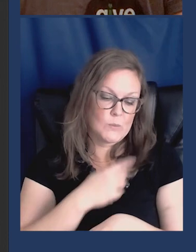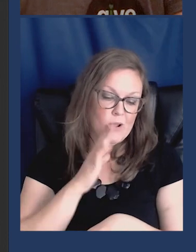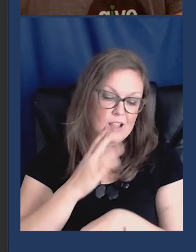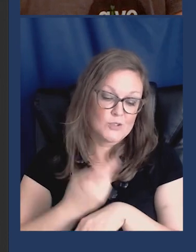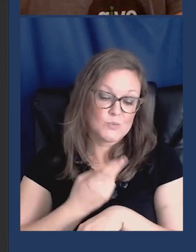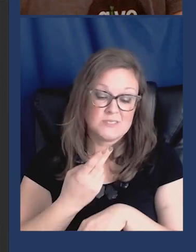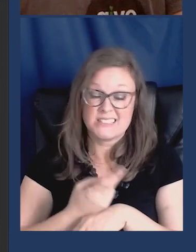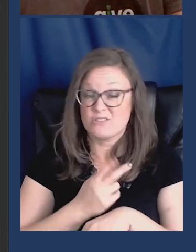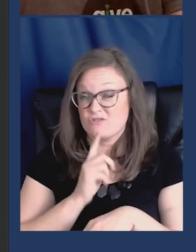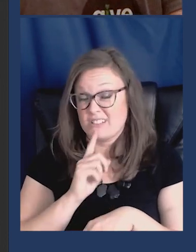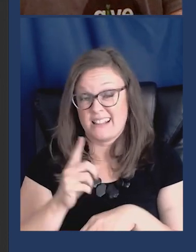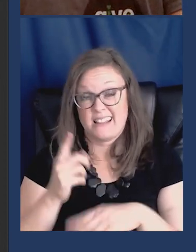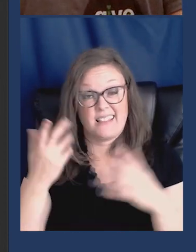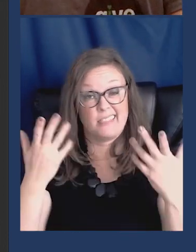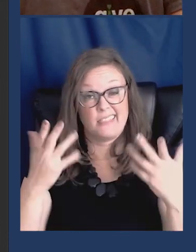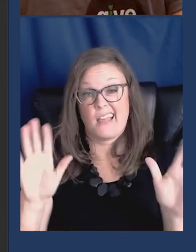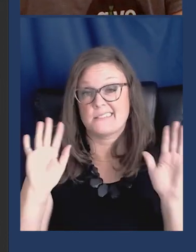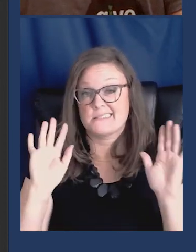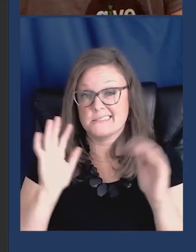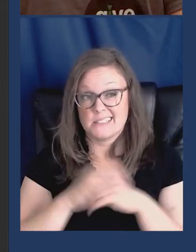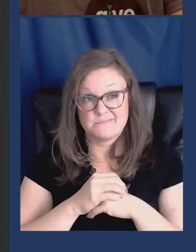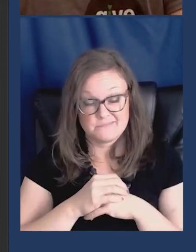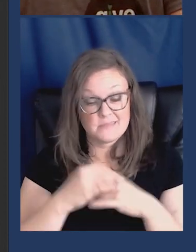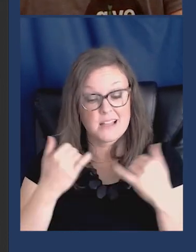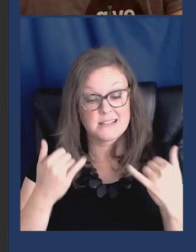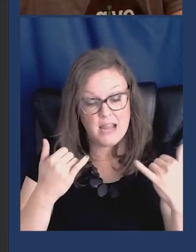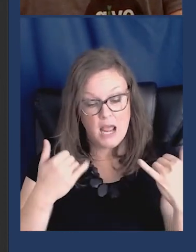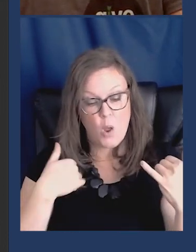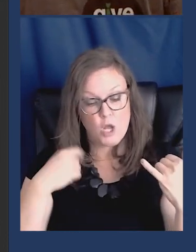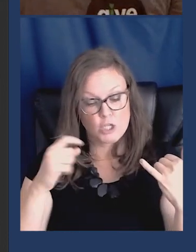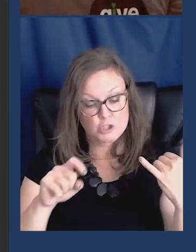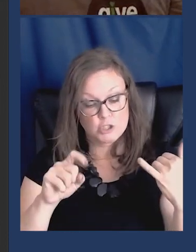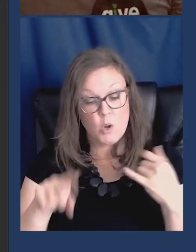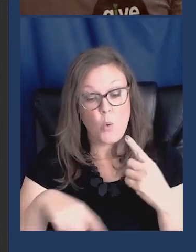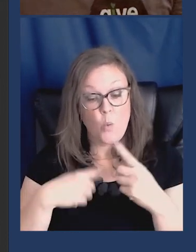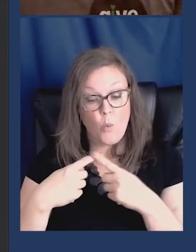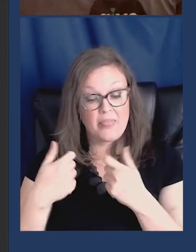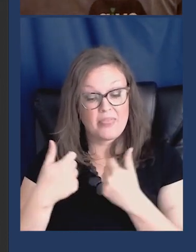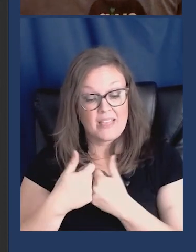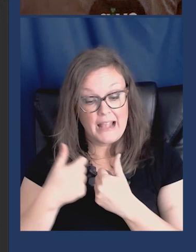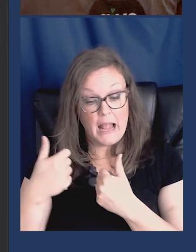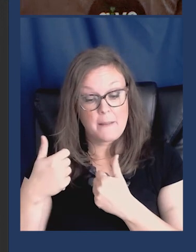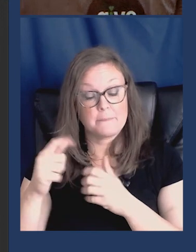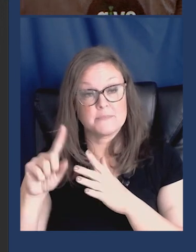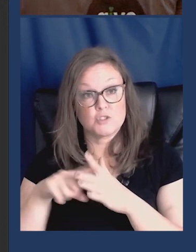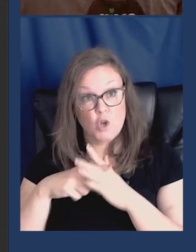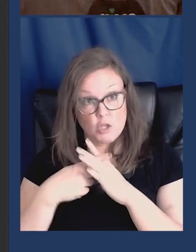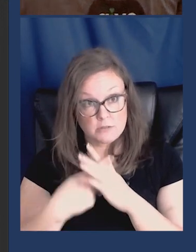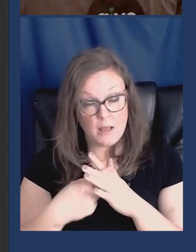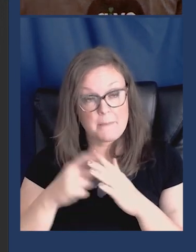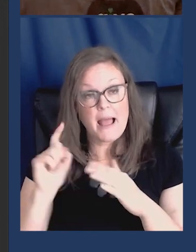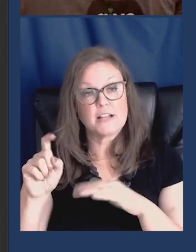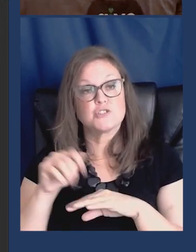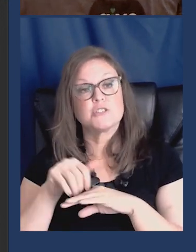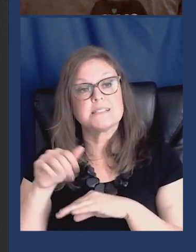Now I am now I should whenever the game starts up, send a single playstream event.